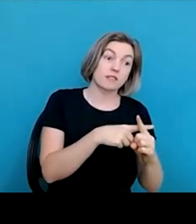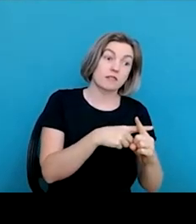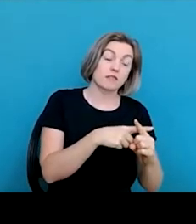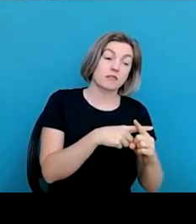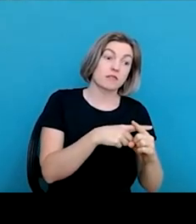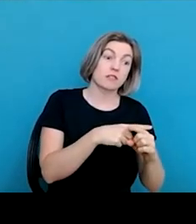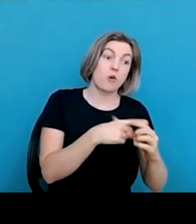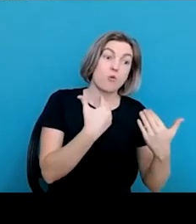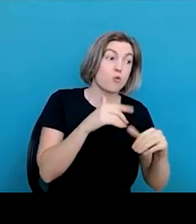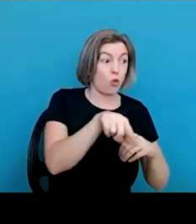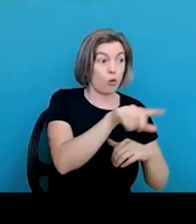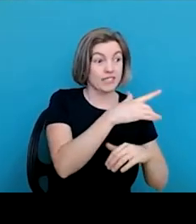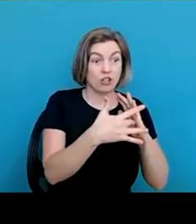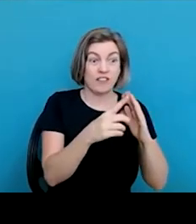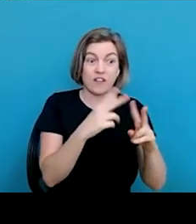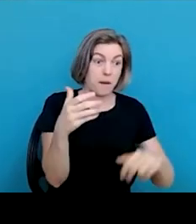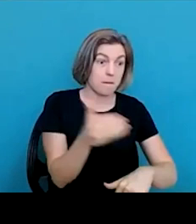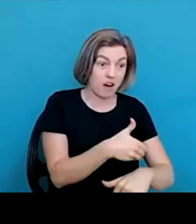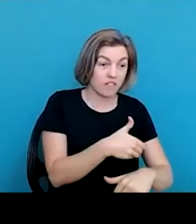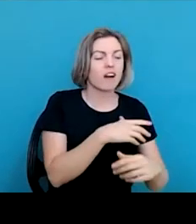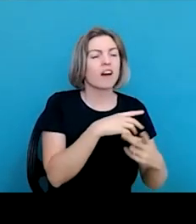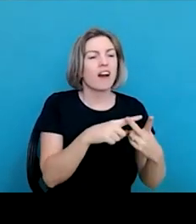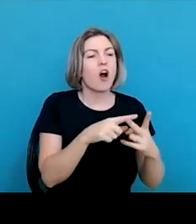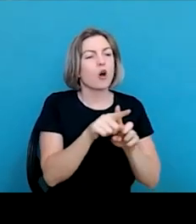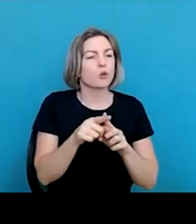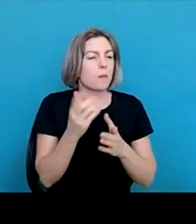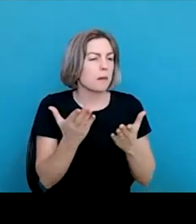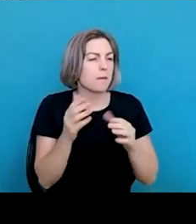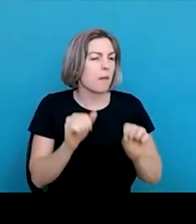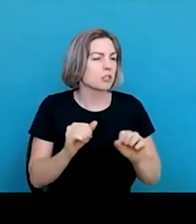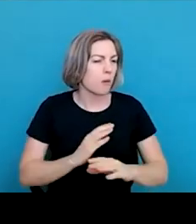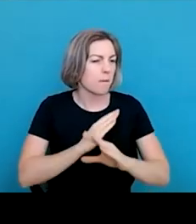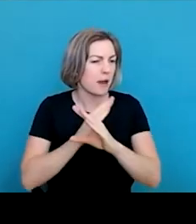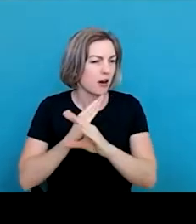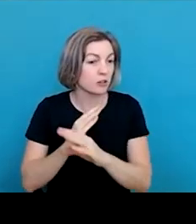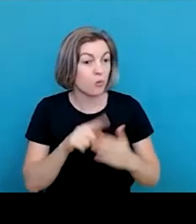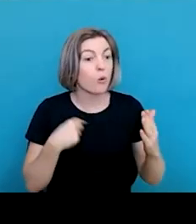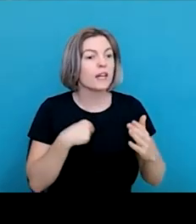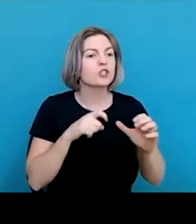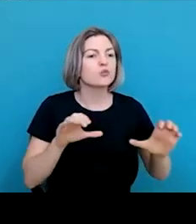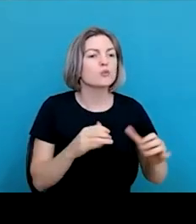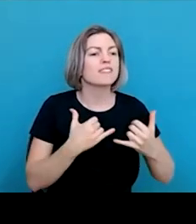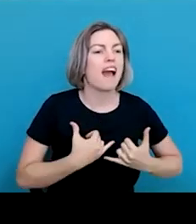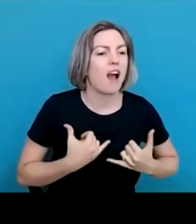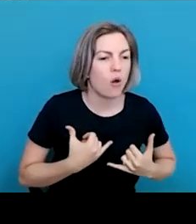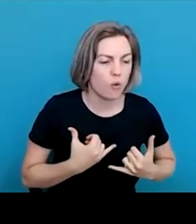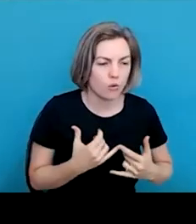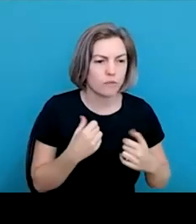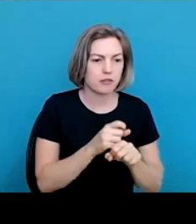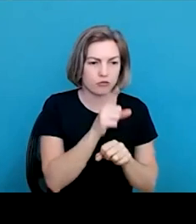as they come through and potential barriers? What do we need to be doing now in order to move to a more utopian